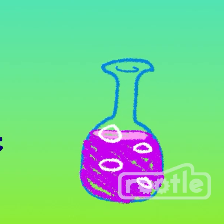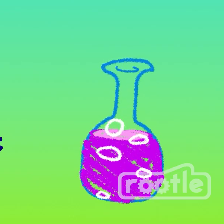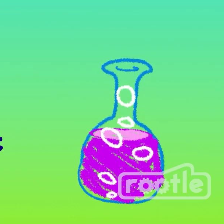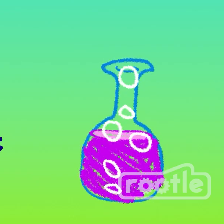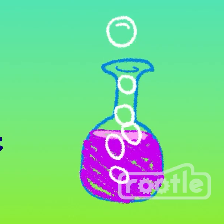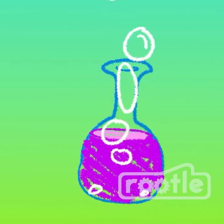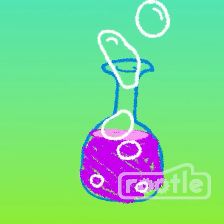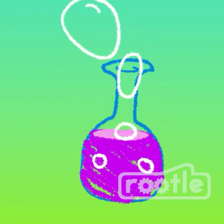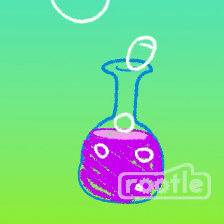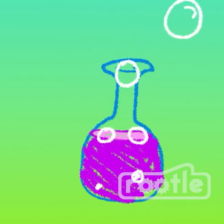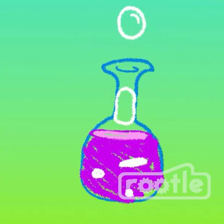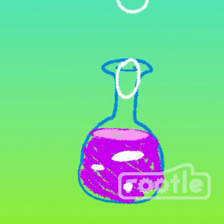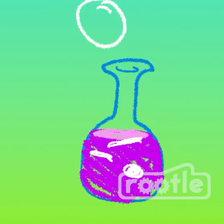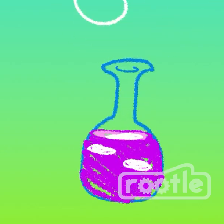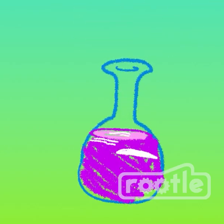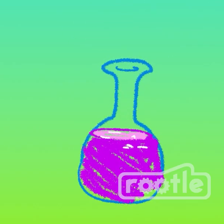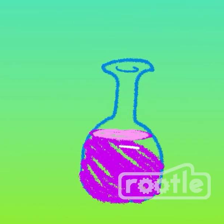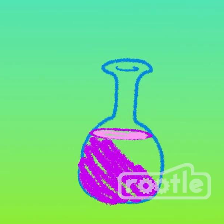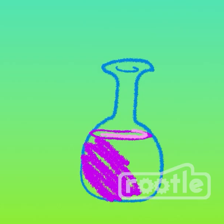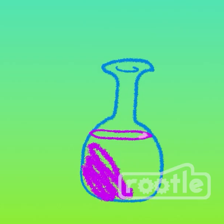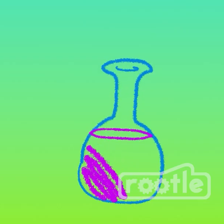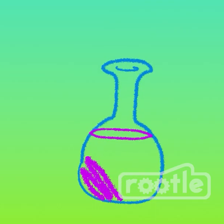[bubbling]